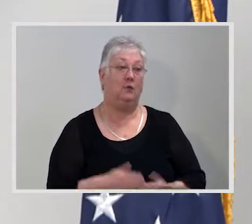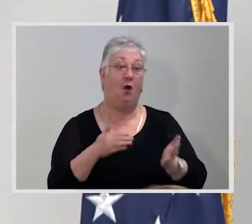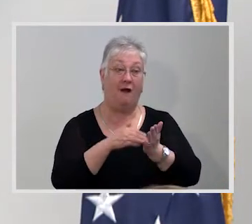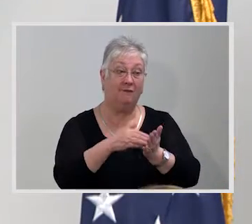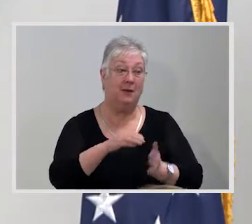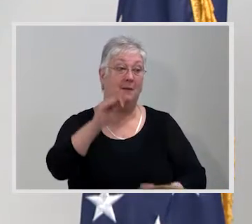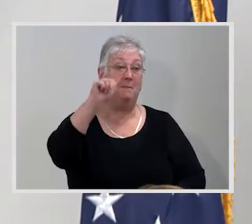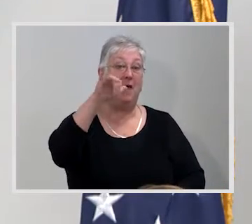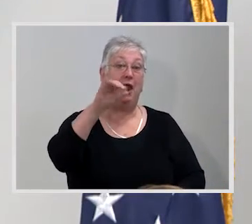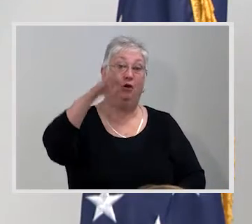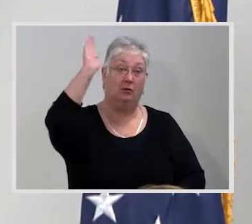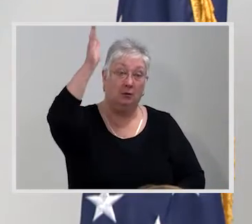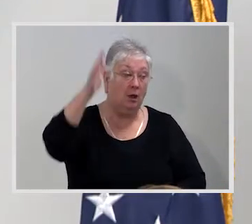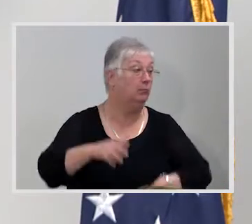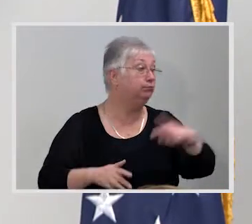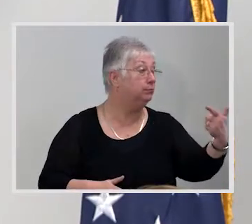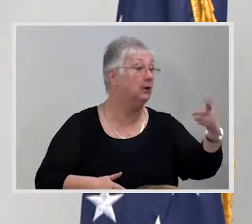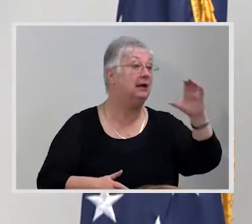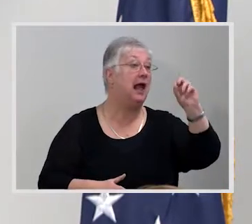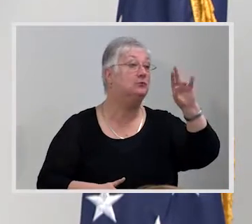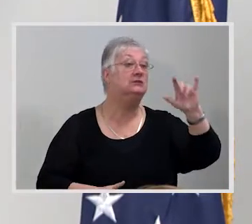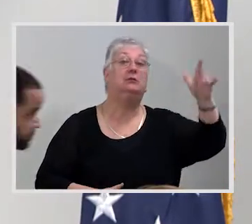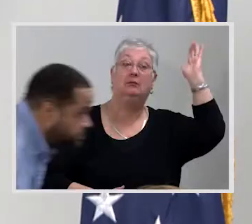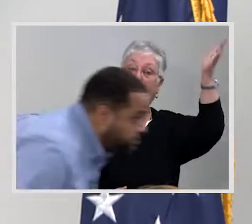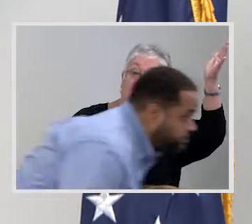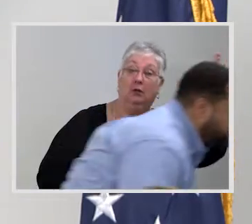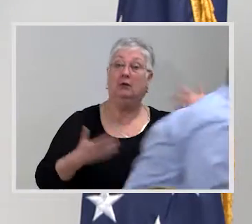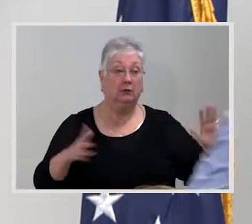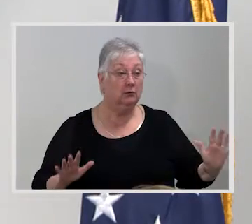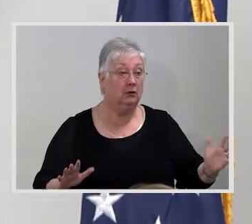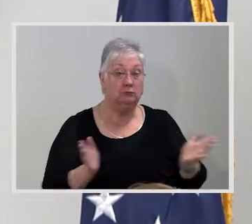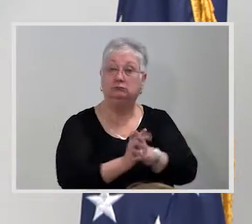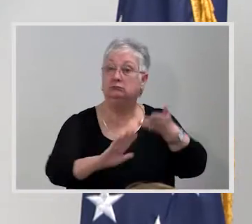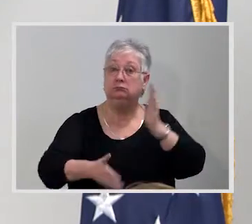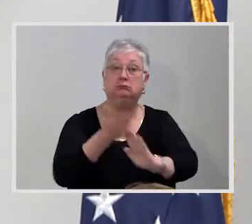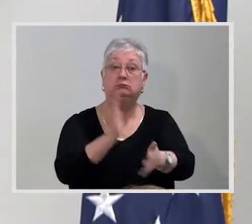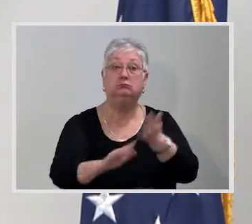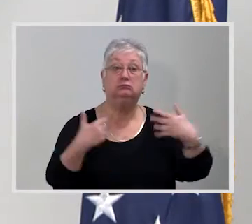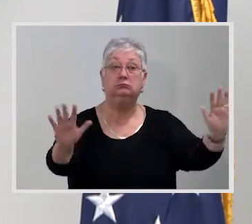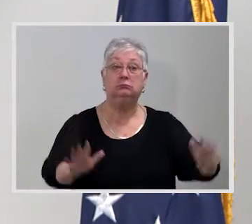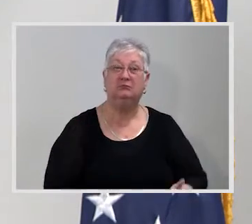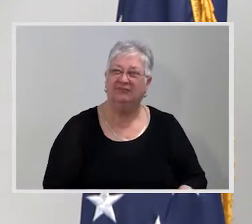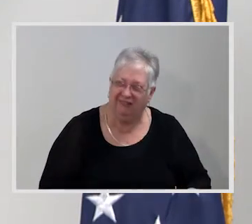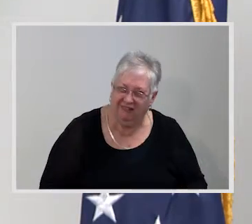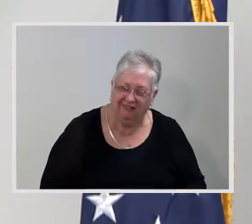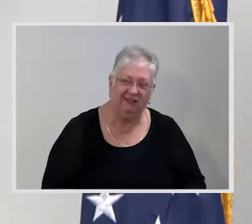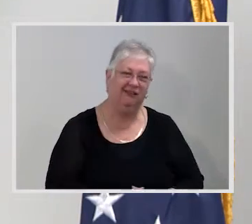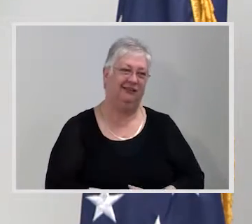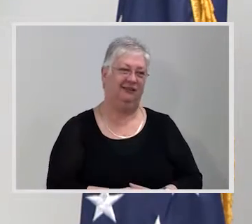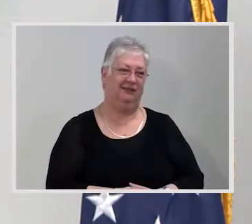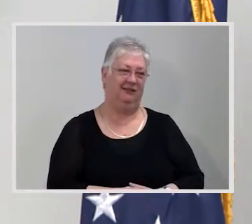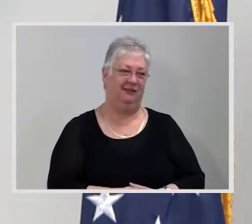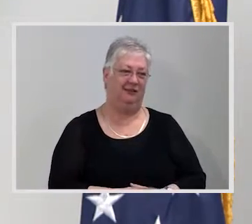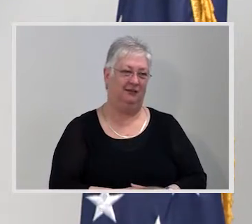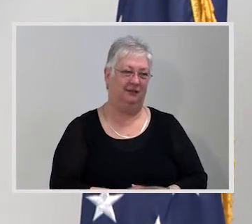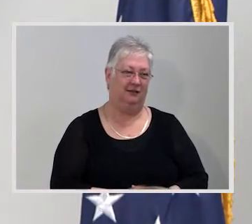THEN SOMETIME OVERNIGHT JUST BEFORE THE COUNCIL VOTED ON IT, THERE COULD BE MASS CHANGES THAT THE PUBLIC --